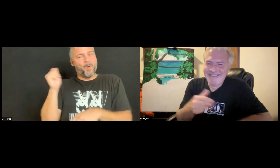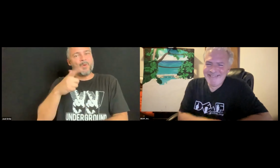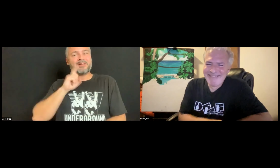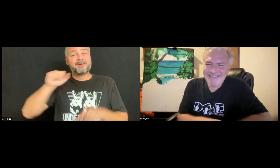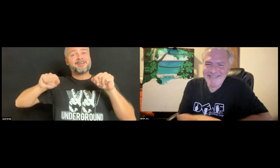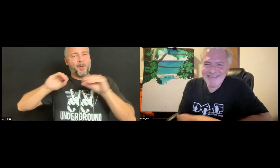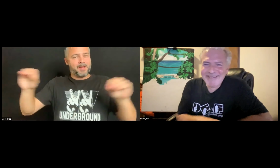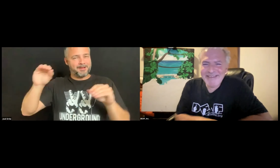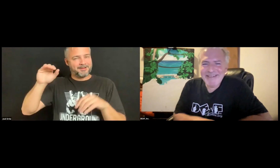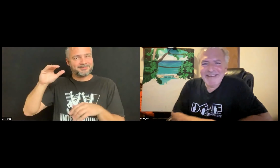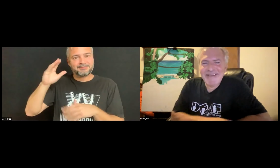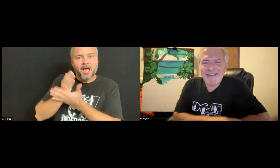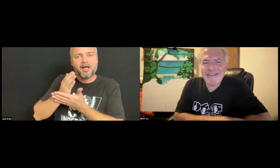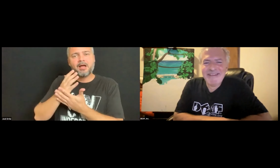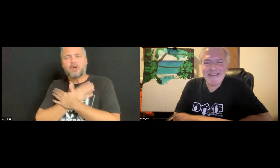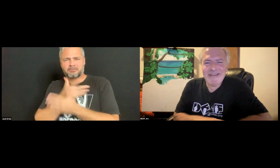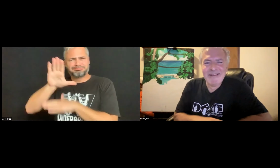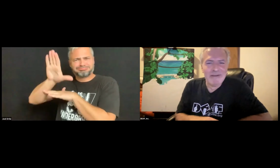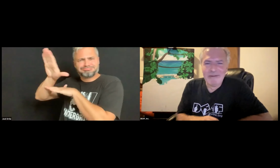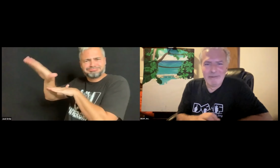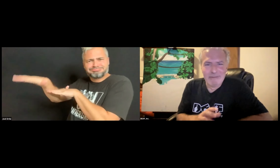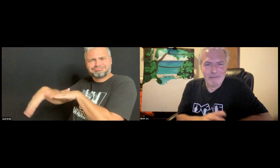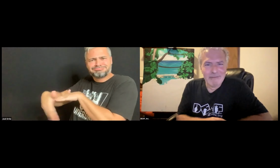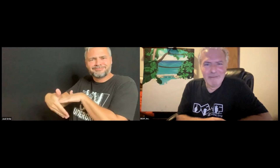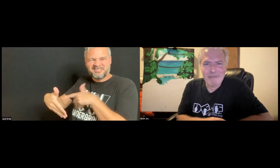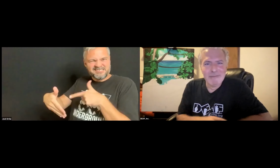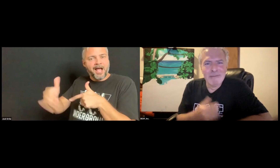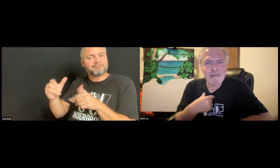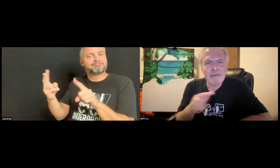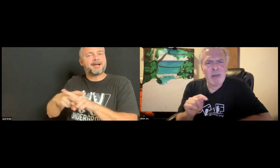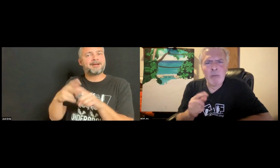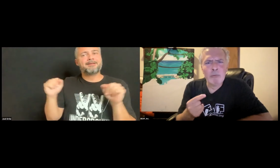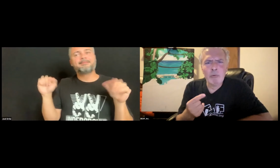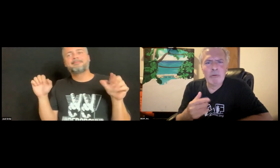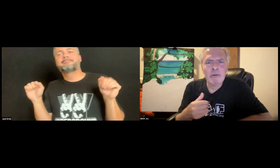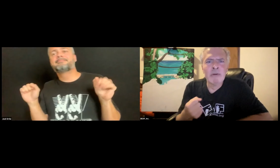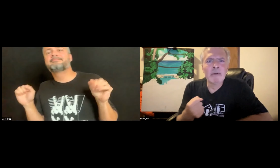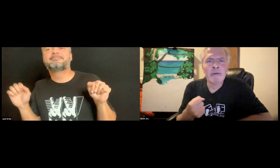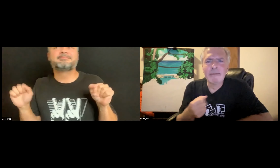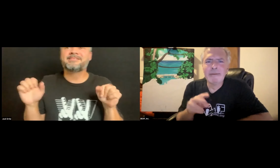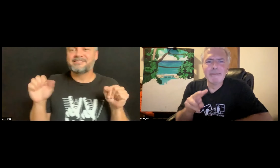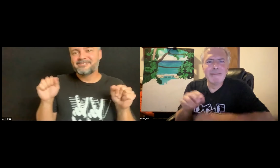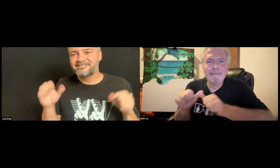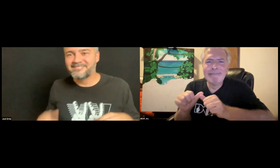Deaf people can sign and chat all night, same thing can apply to gestures!